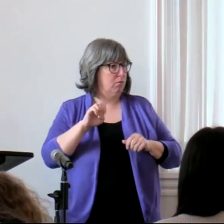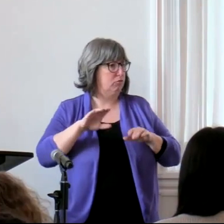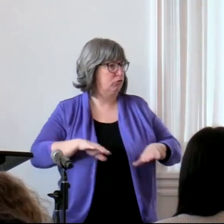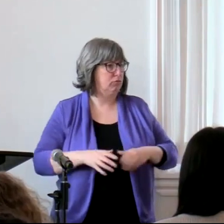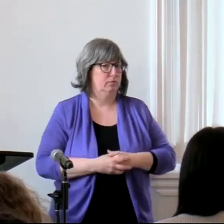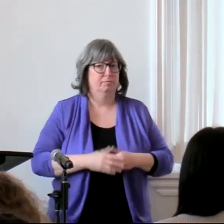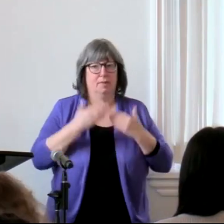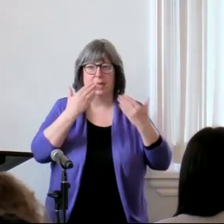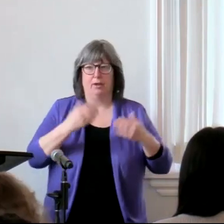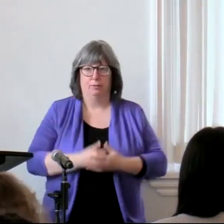Thank you.